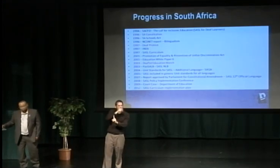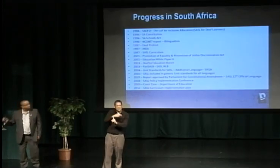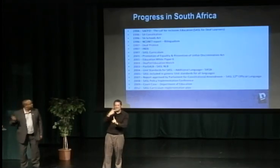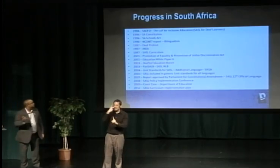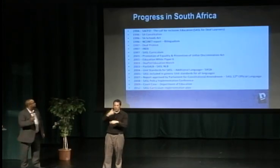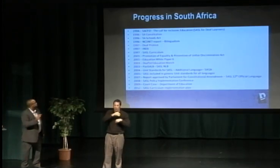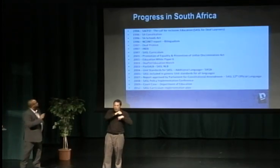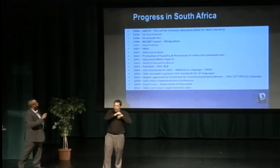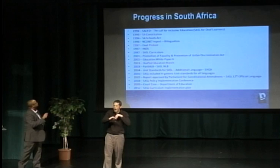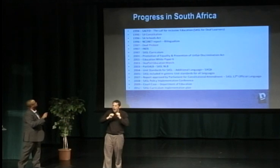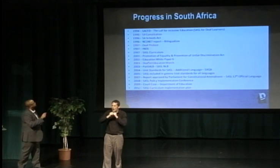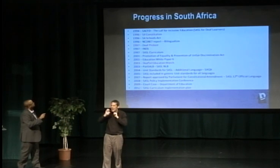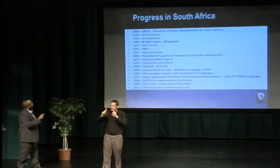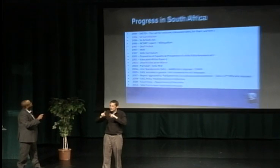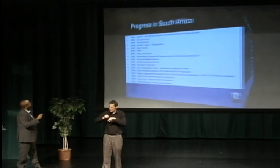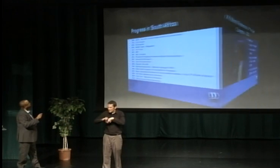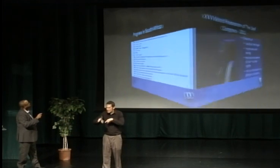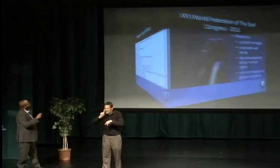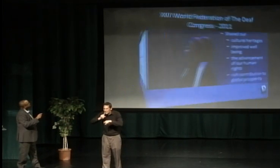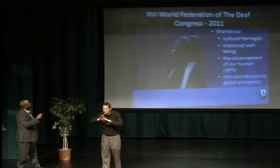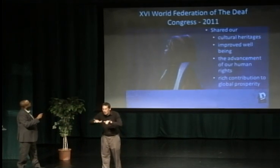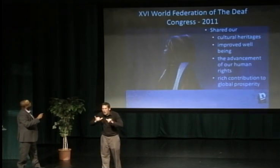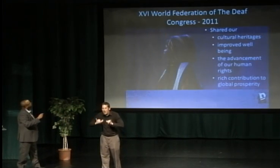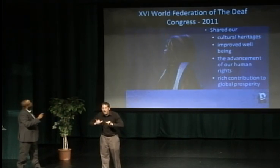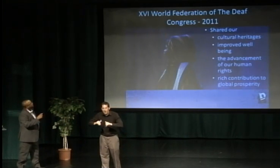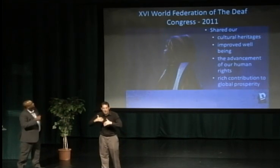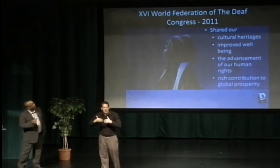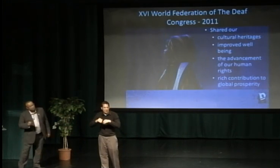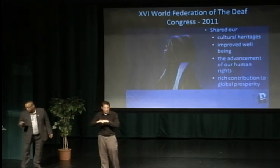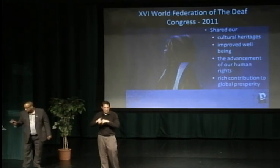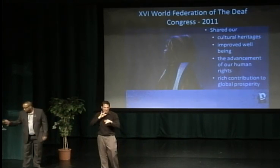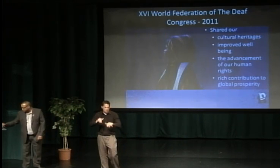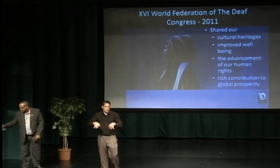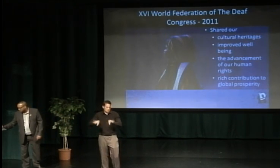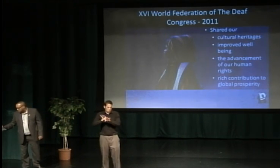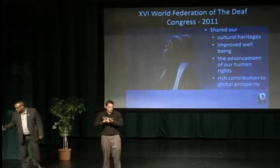for all future generations of deaf children.